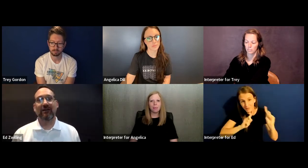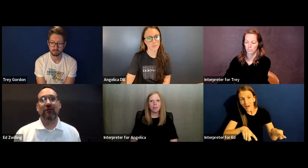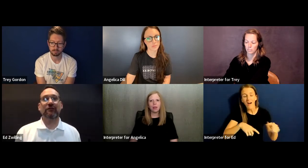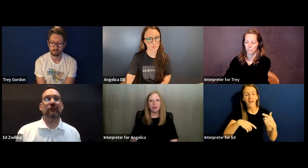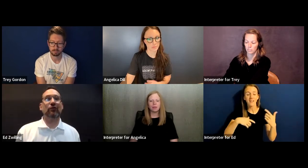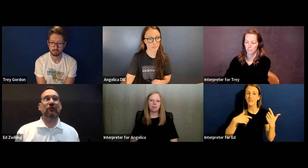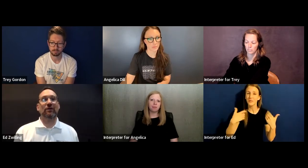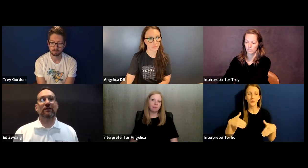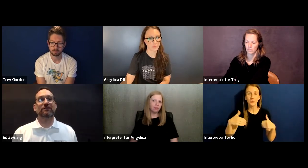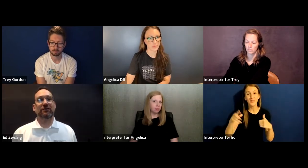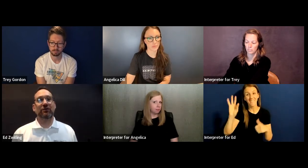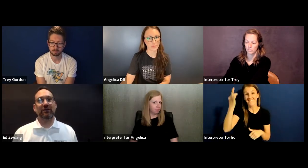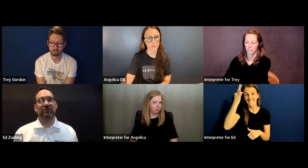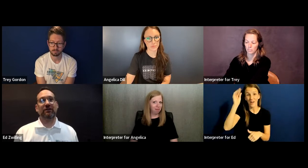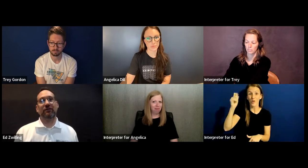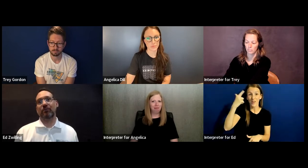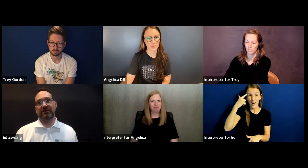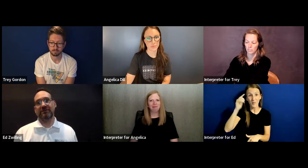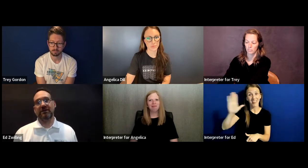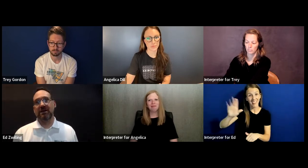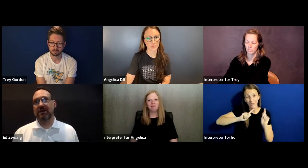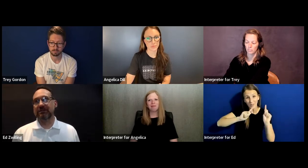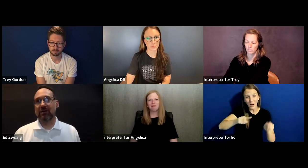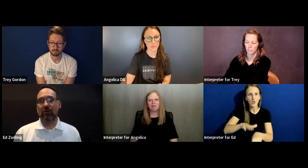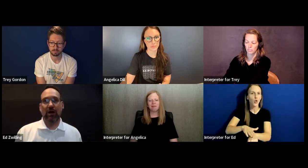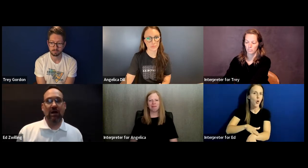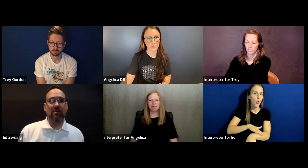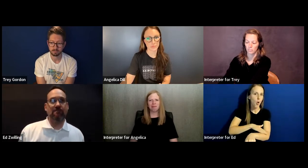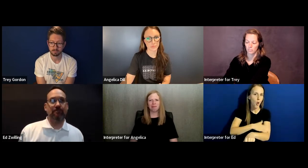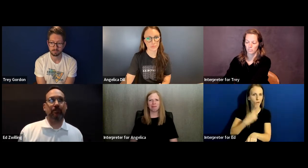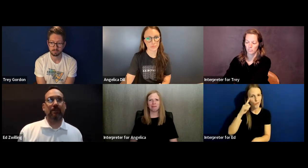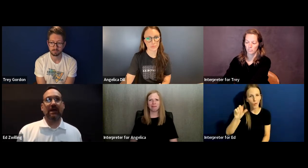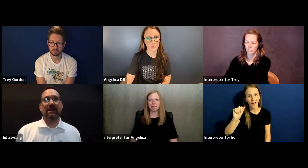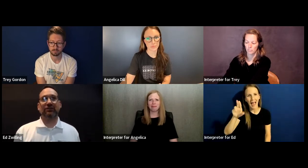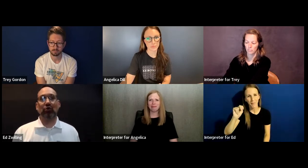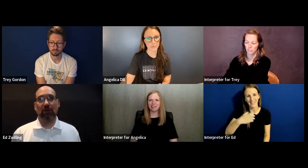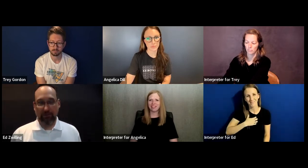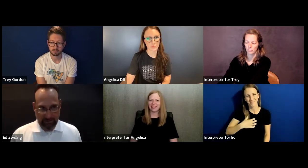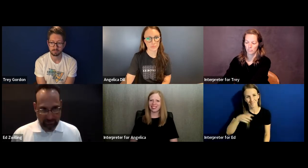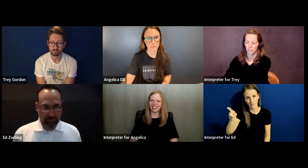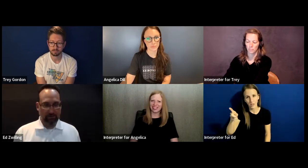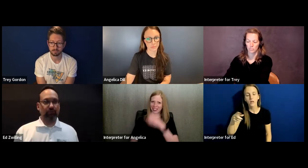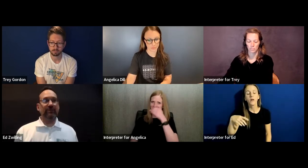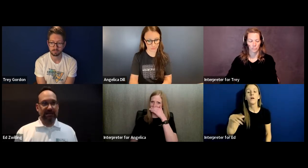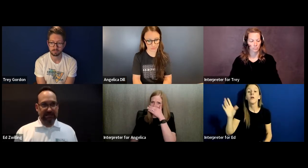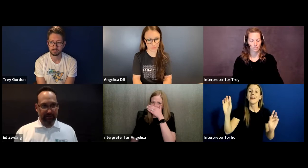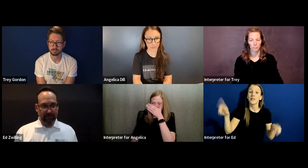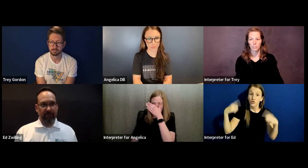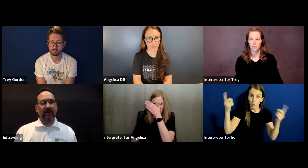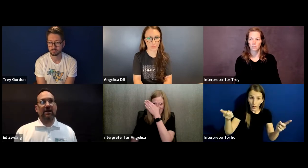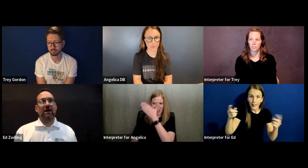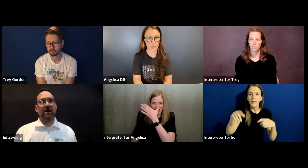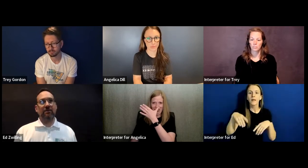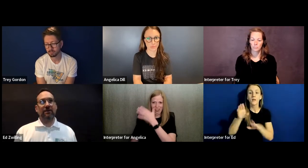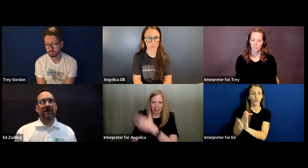of our federal government to administrative complaints so um historically pre-pandemic it